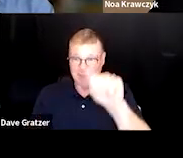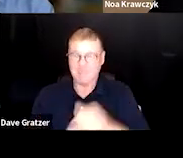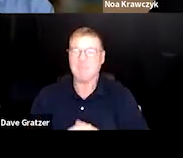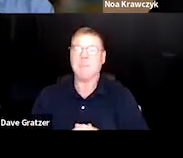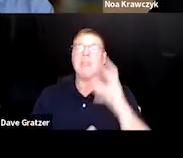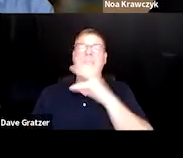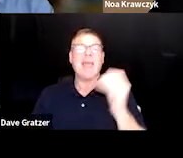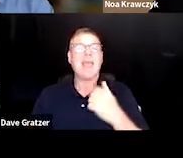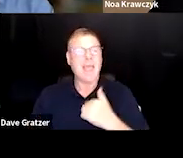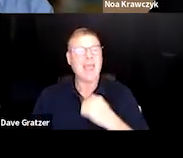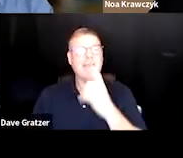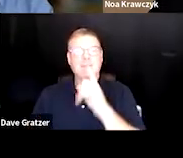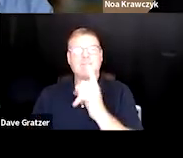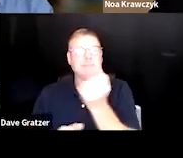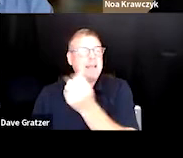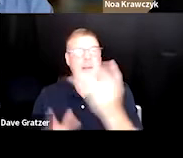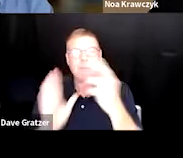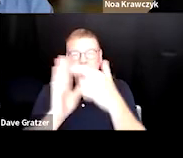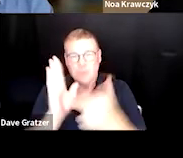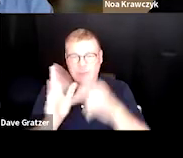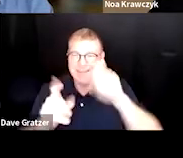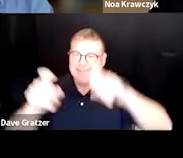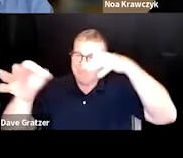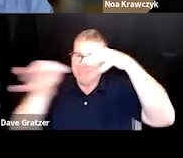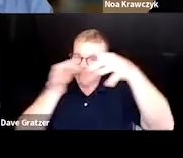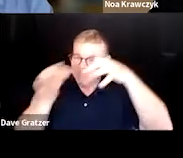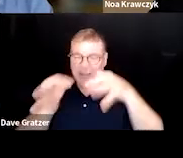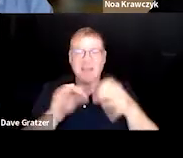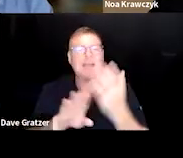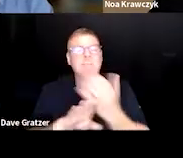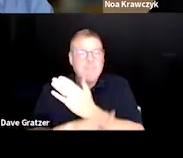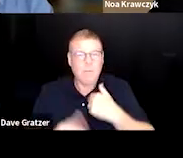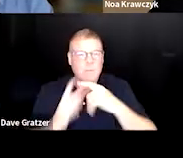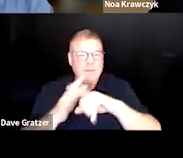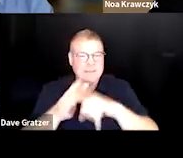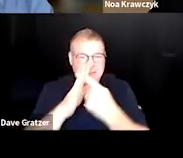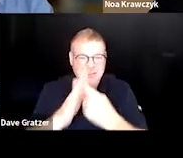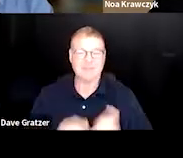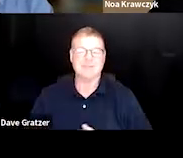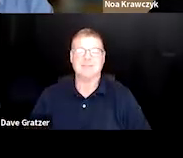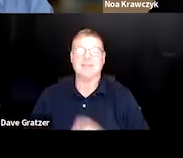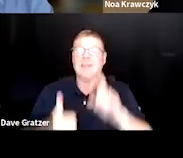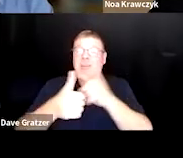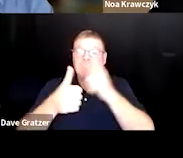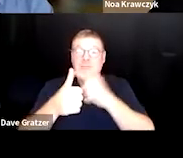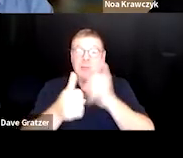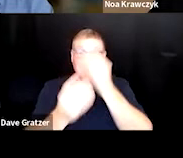And I have just a couple of housekeeping items to review before we get started. First, our disclaimer.